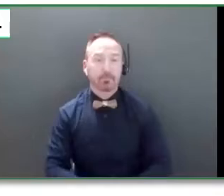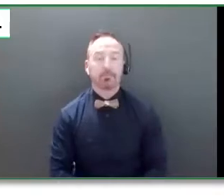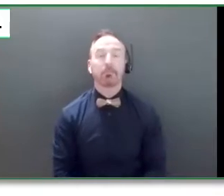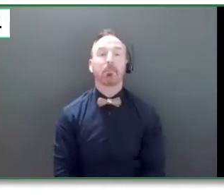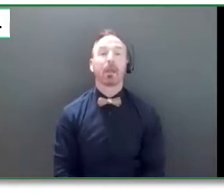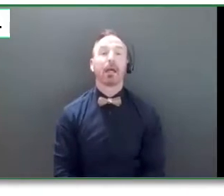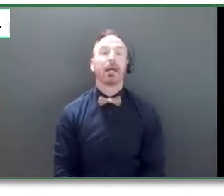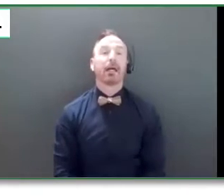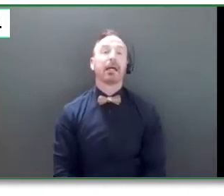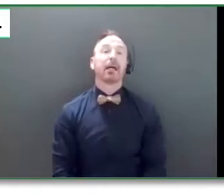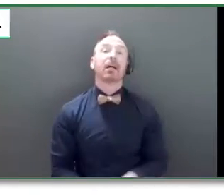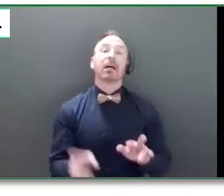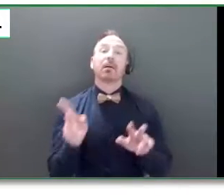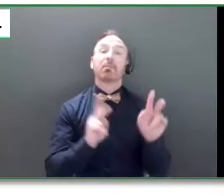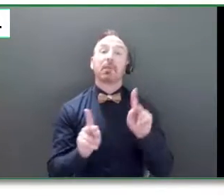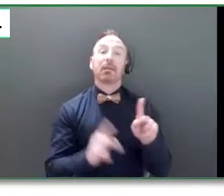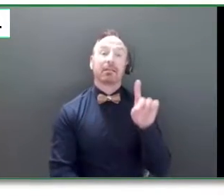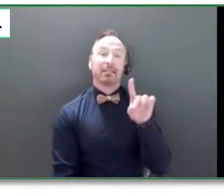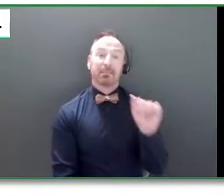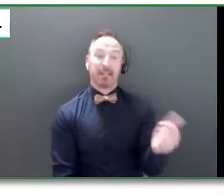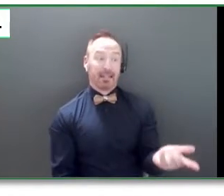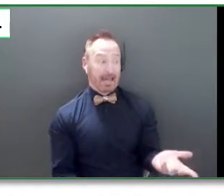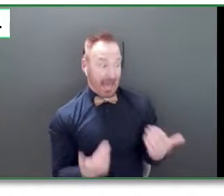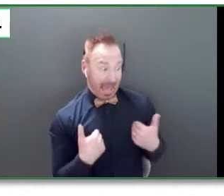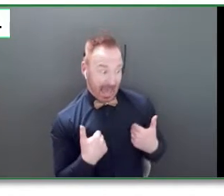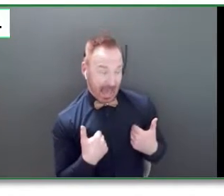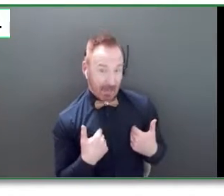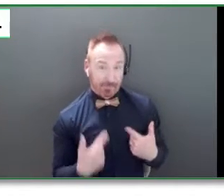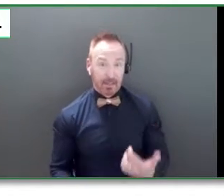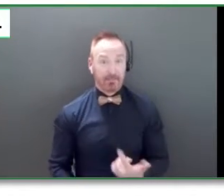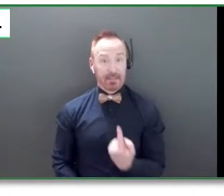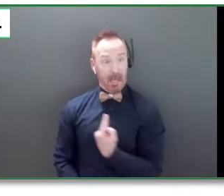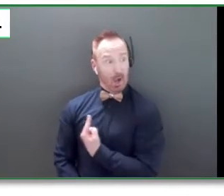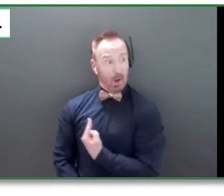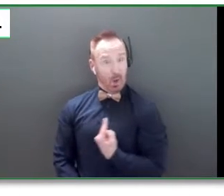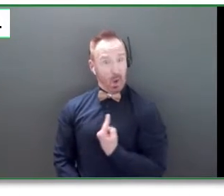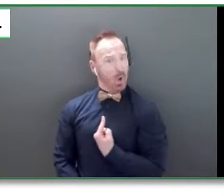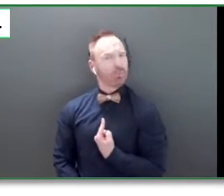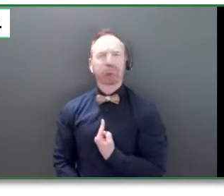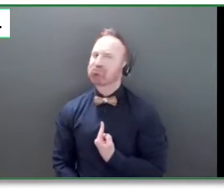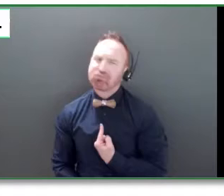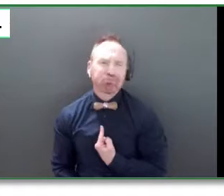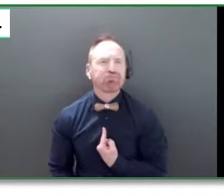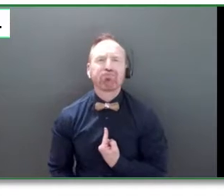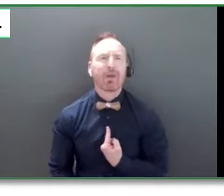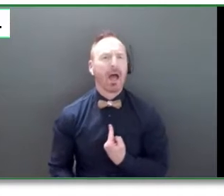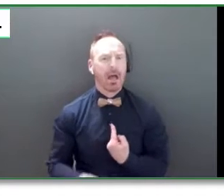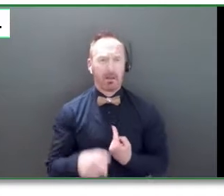don't feel isolated. They can recreate in the same place as